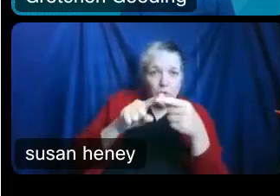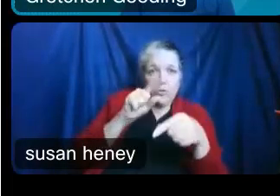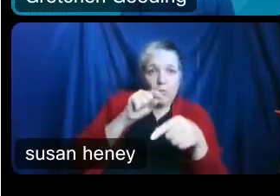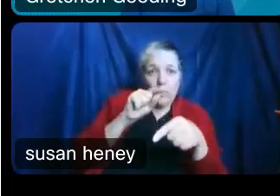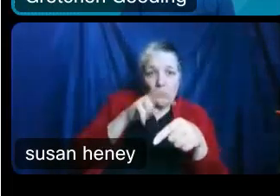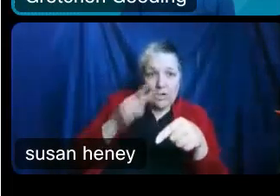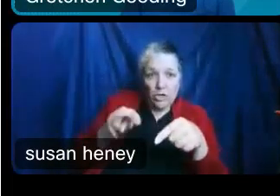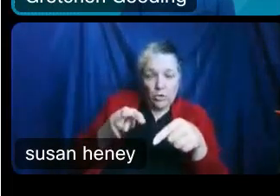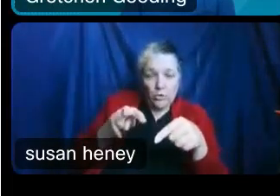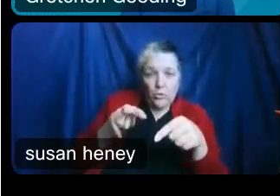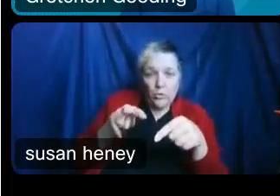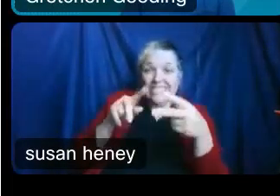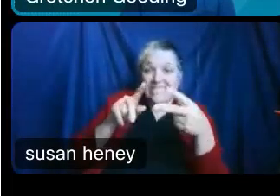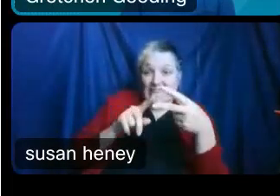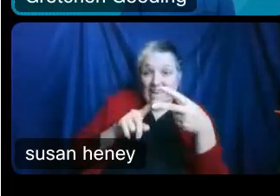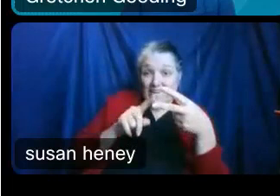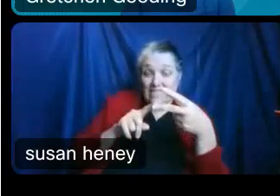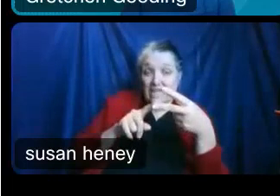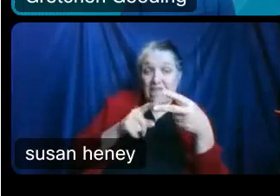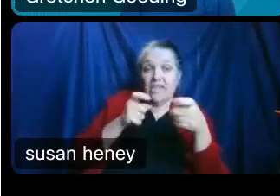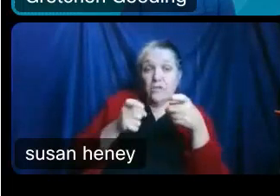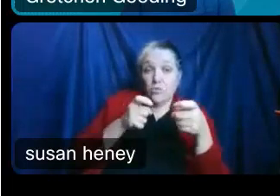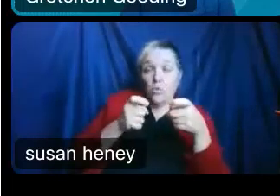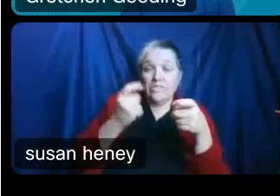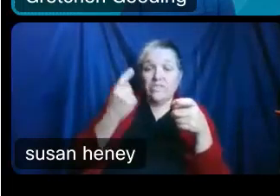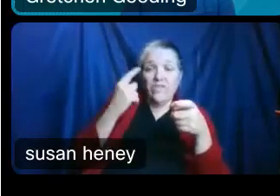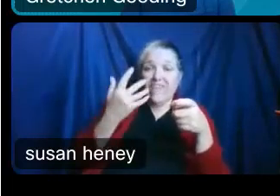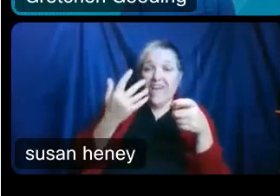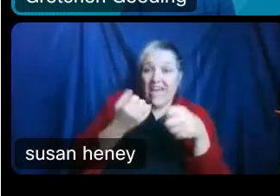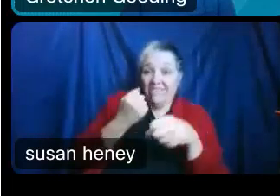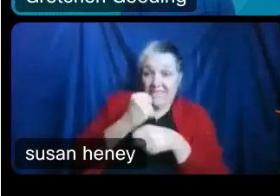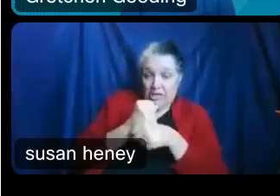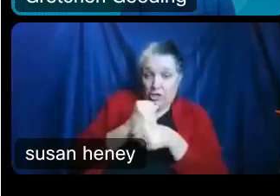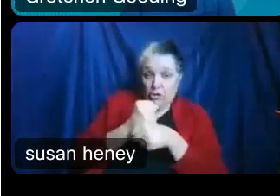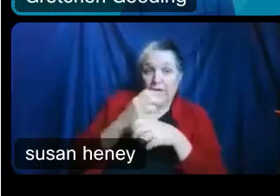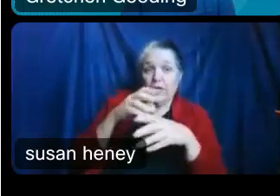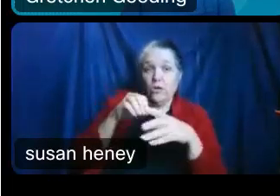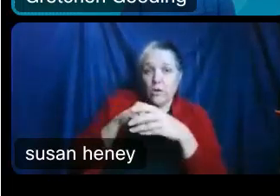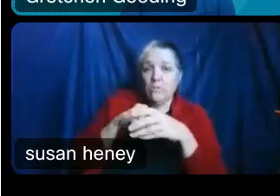second, our controls for the 5-year data products incorporate the same level of detail from